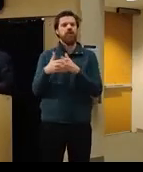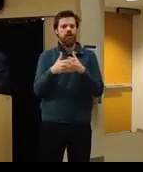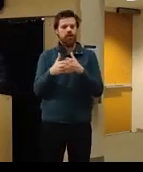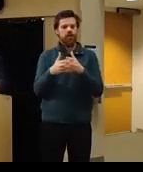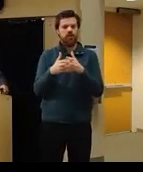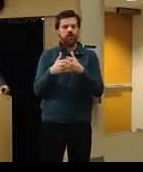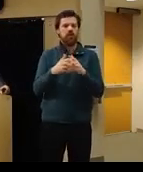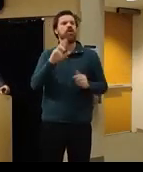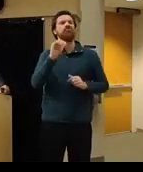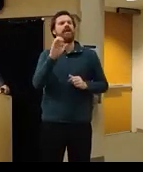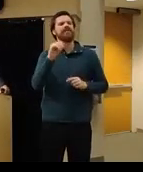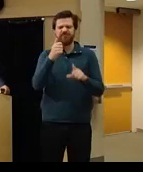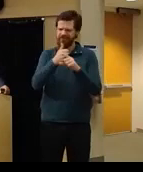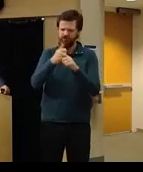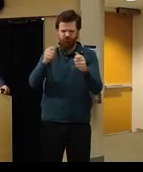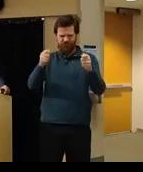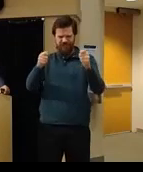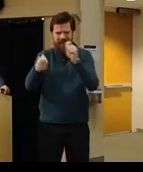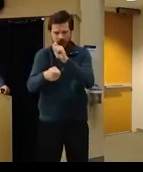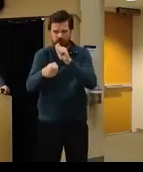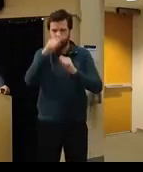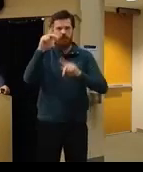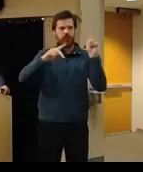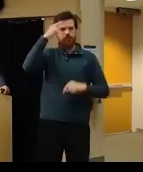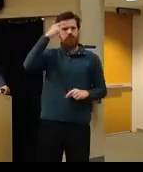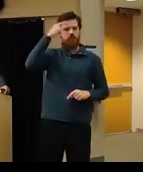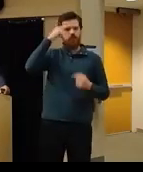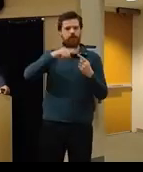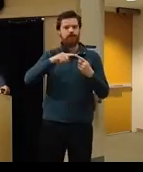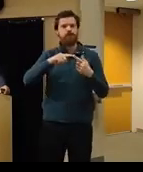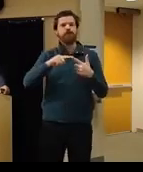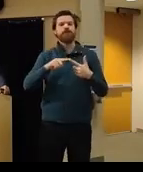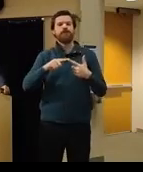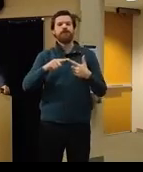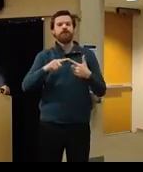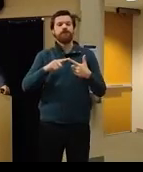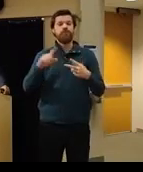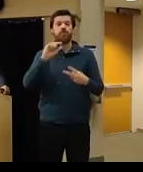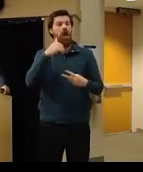RAC ISM has deformed the psyche of black people there is not a personality trait of the Negro the